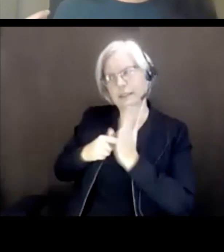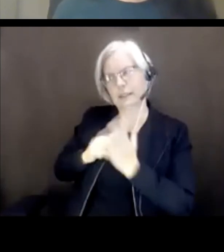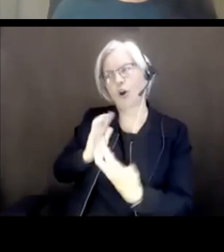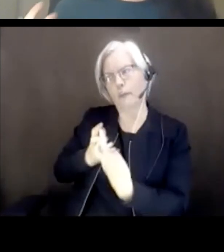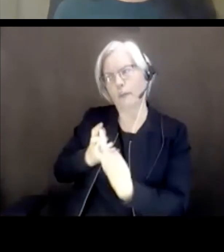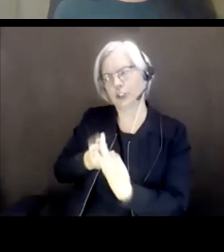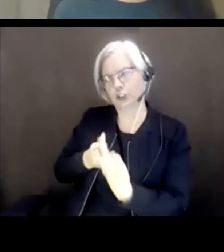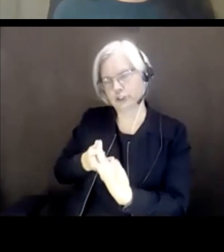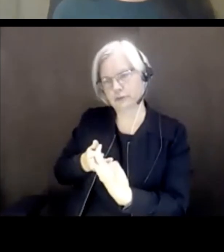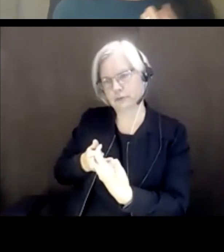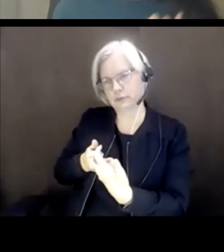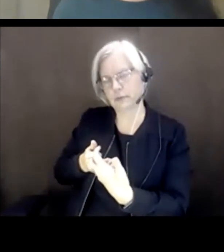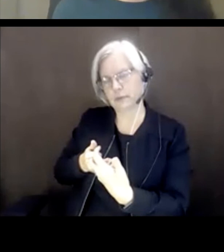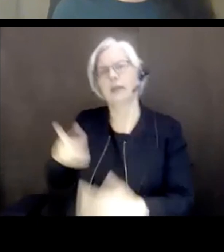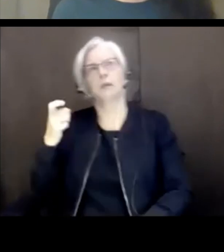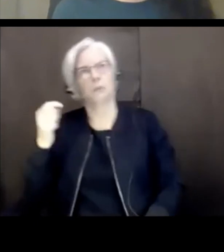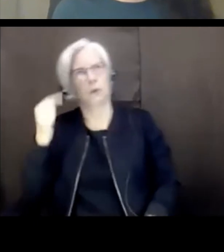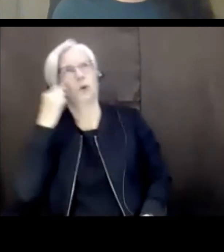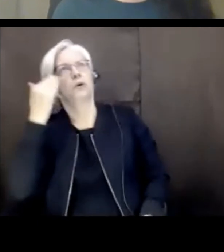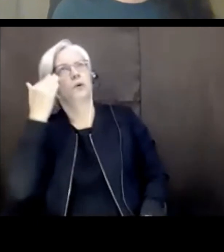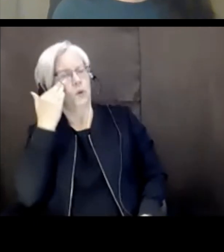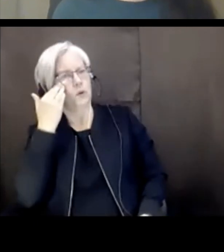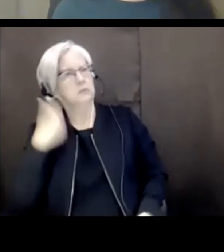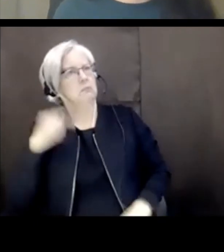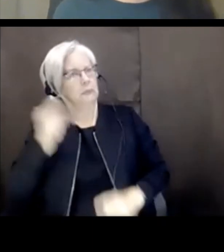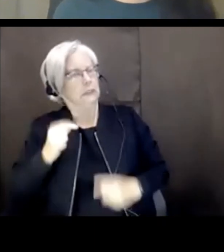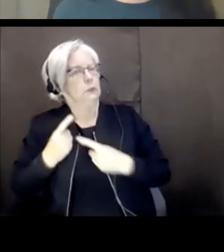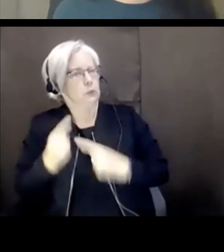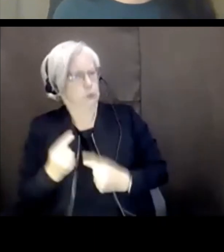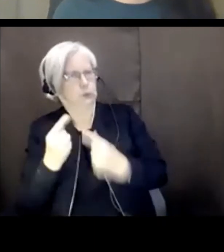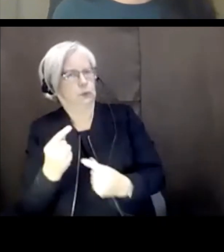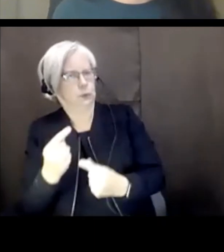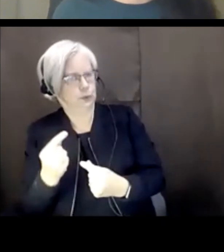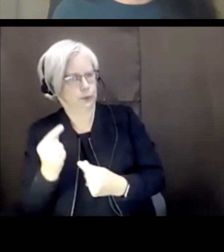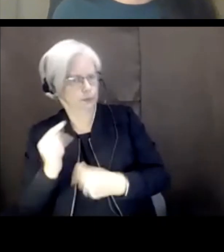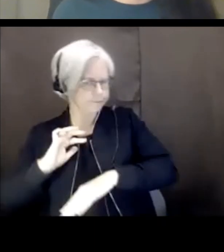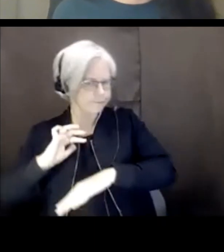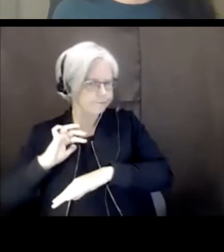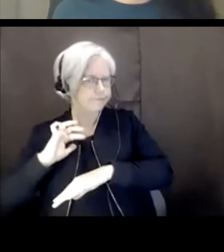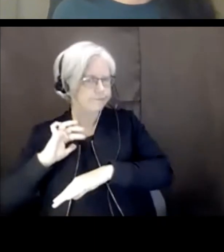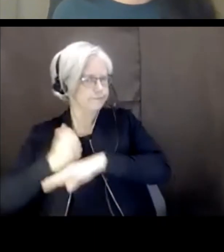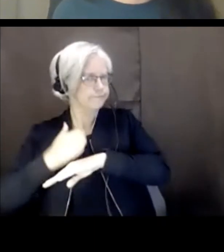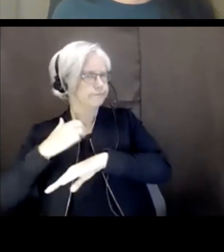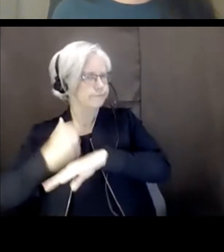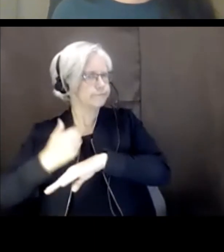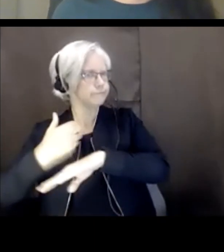EMPLOYER NEEDS TO KNOW THEY NEED TO TAKE ACTION TO PUT THE NECESSARY ACCOMMODATIONS IN PLACE.